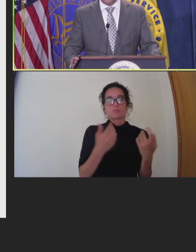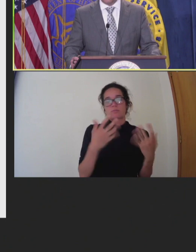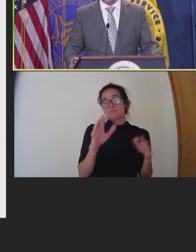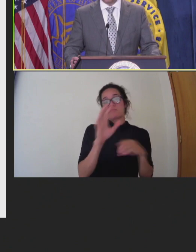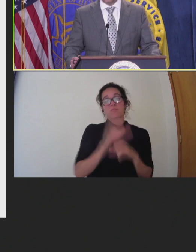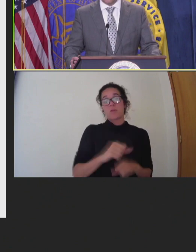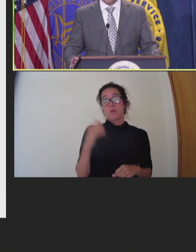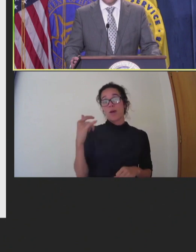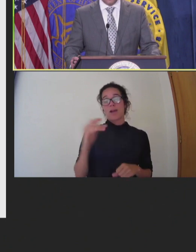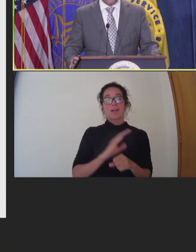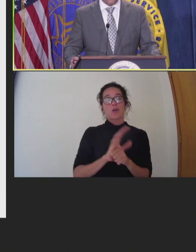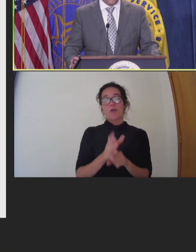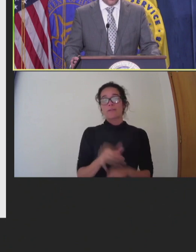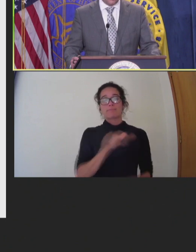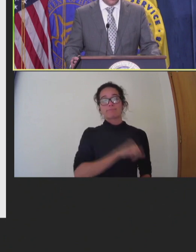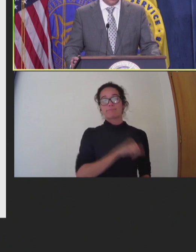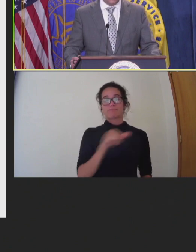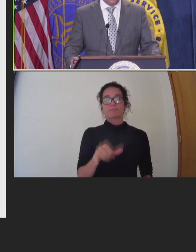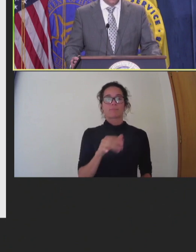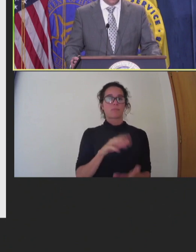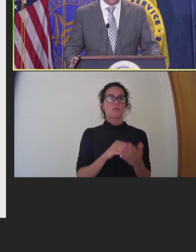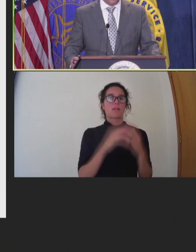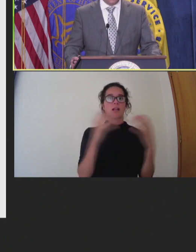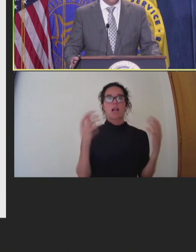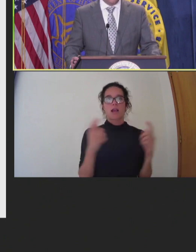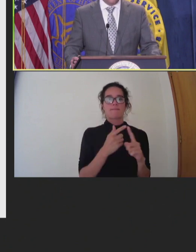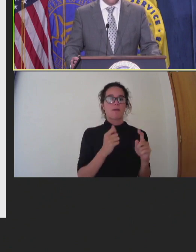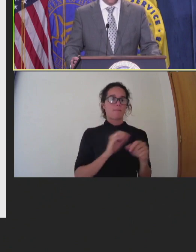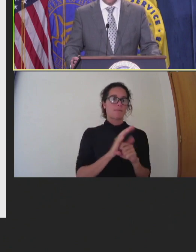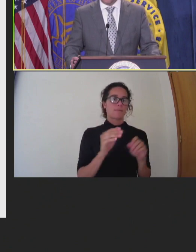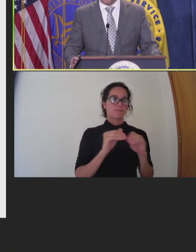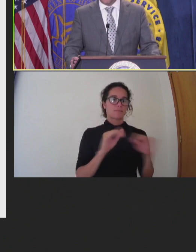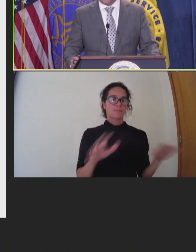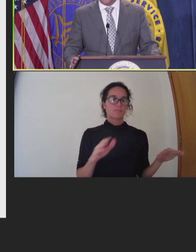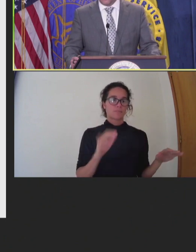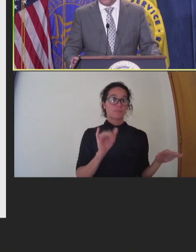systems learned a ton from the pandemic. And I'm pleased to say we know what public health is now,